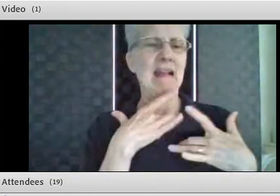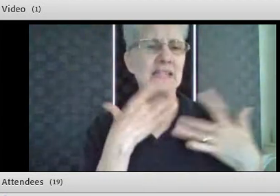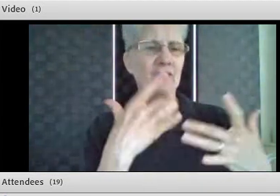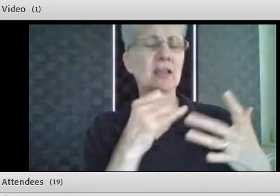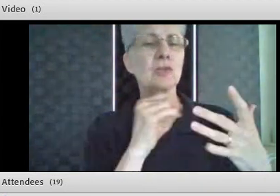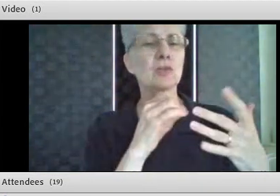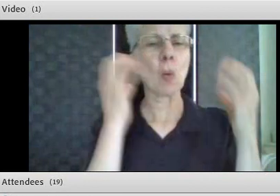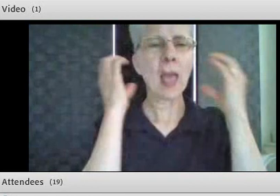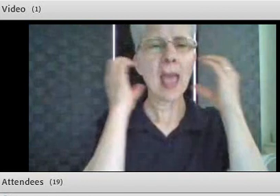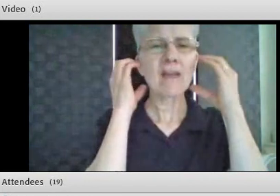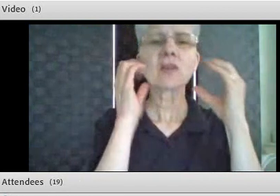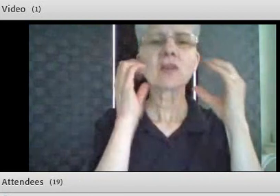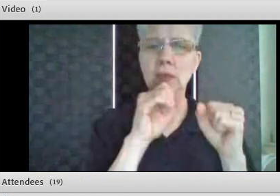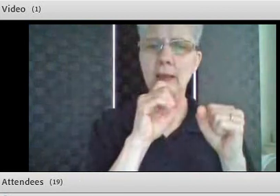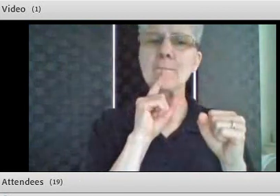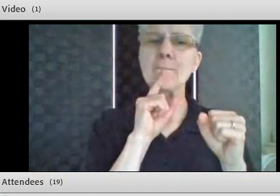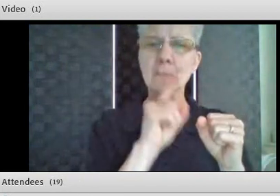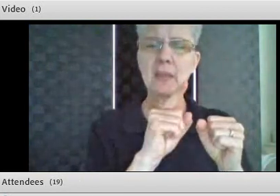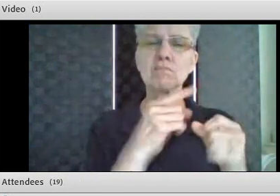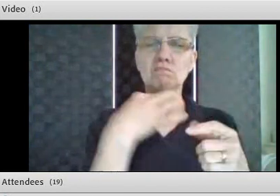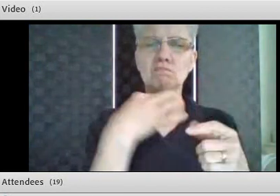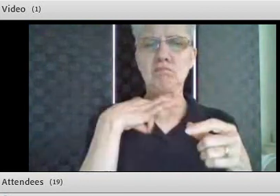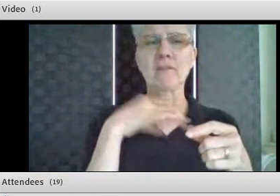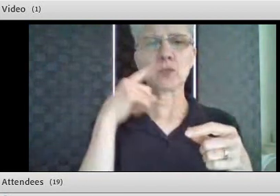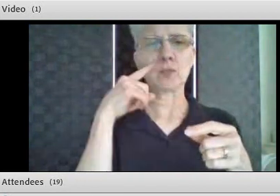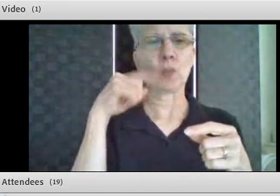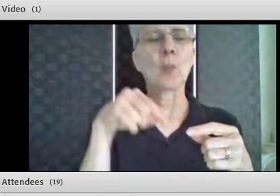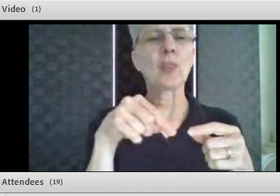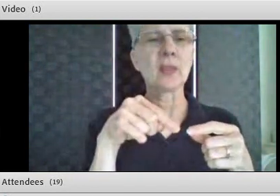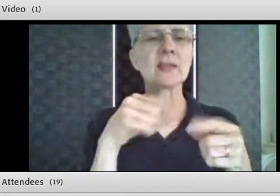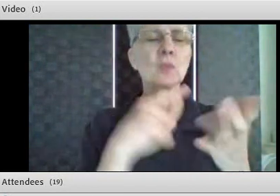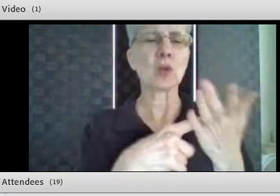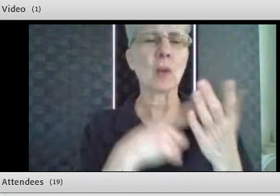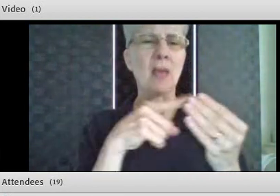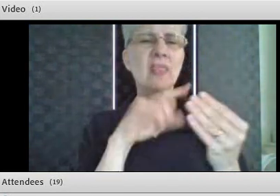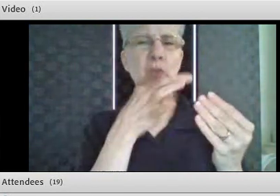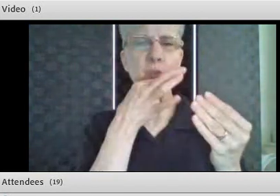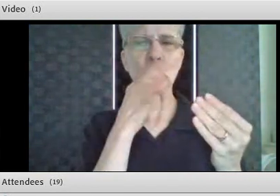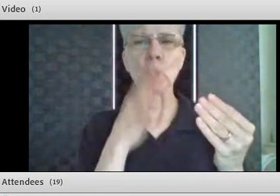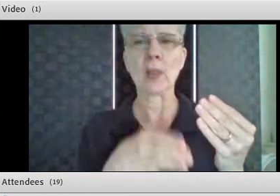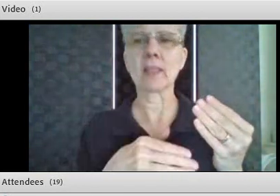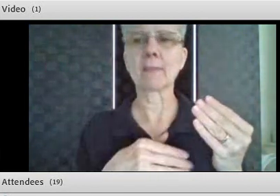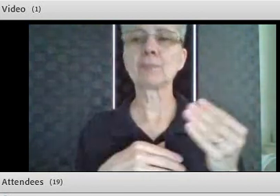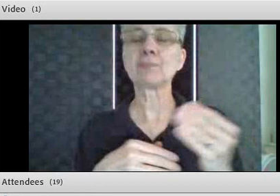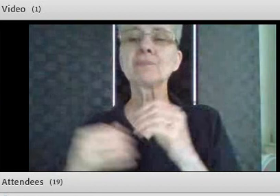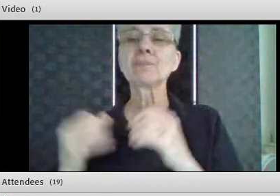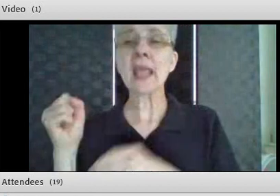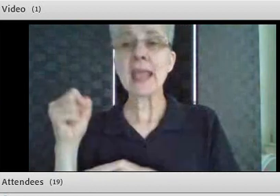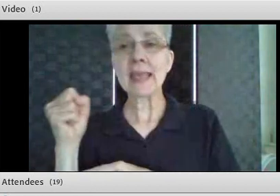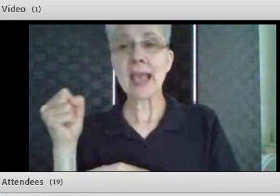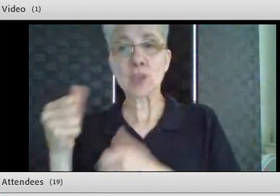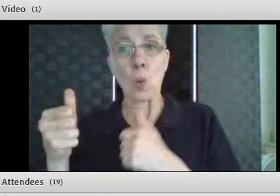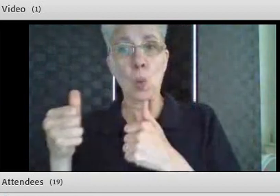so headphones can be a godsend in this. We'll speak to that in just a little bit. Hilary: Yes, so which headphones are the most durable?